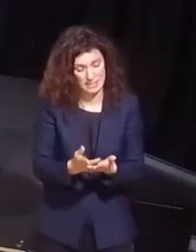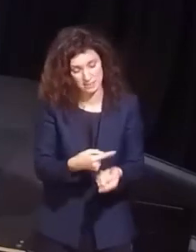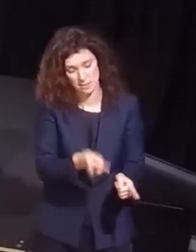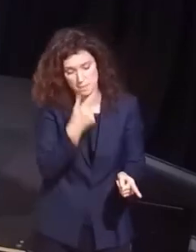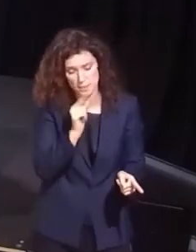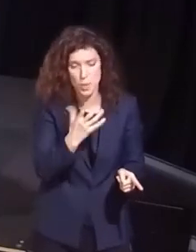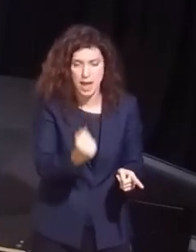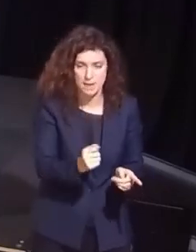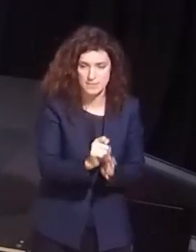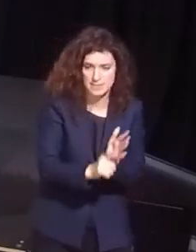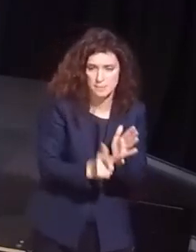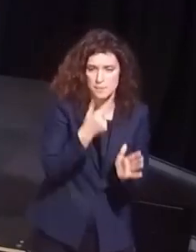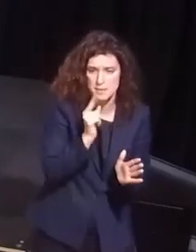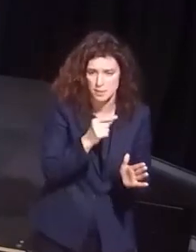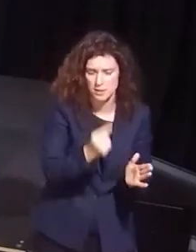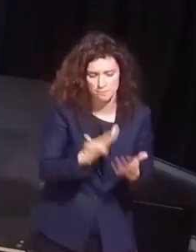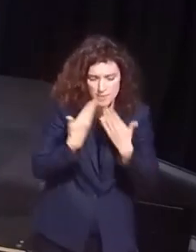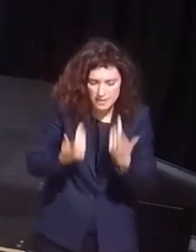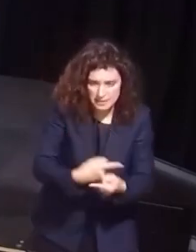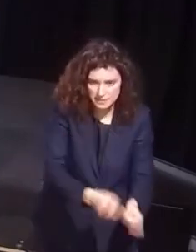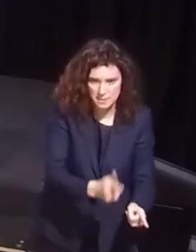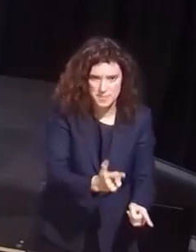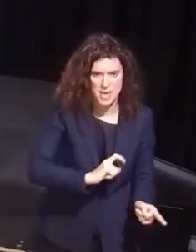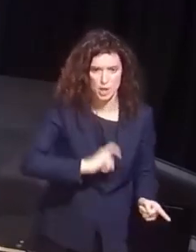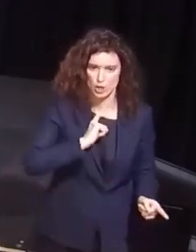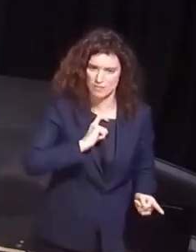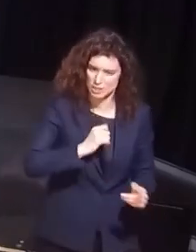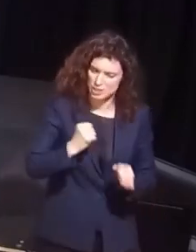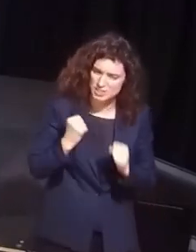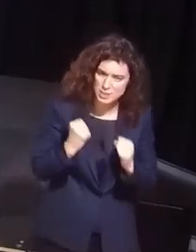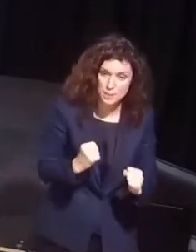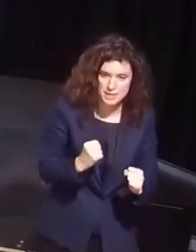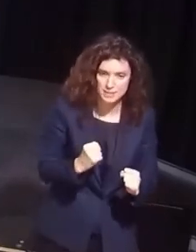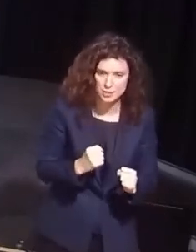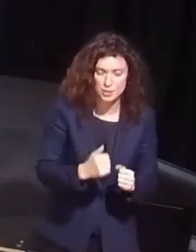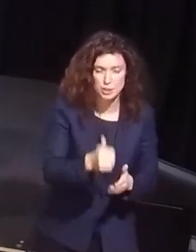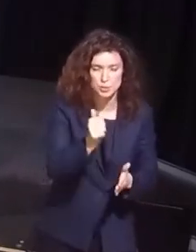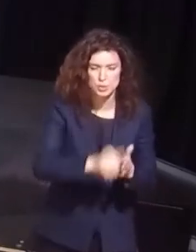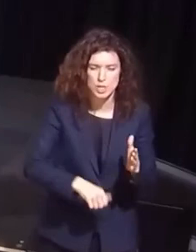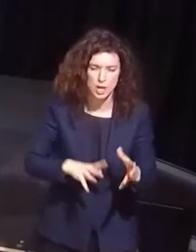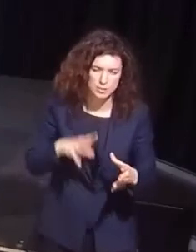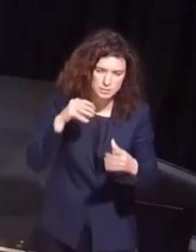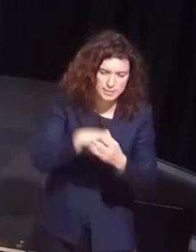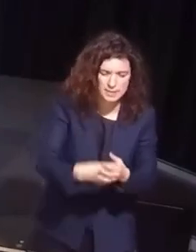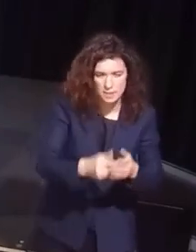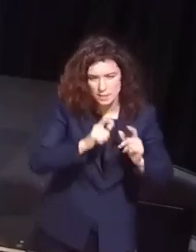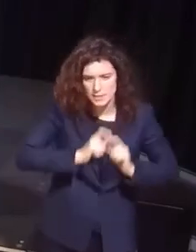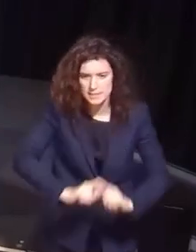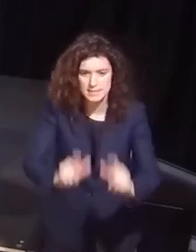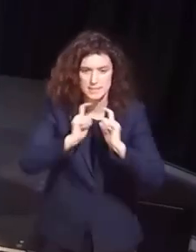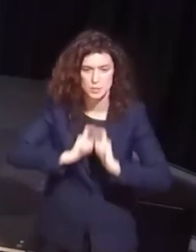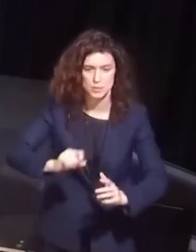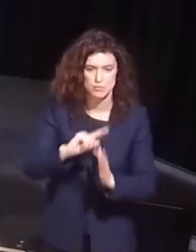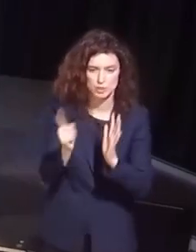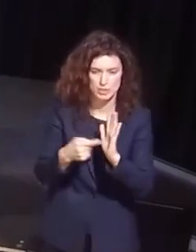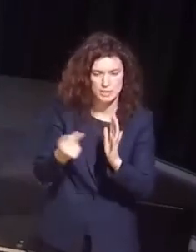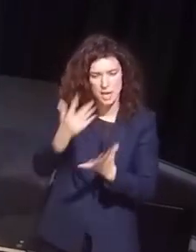It was their courage in adversity which provided the determination to start and continue the project. I remember one lady who had literally